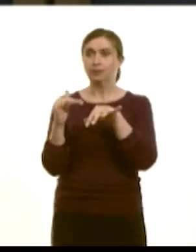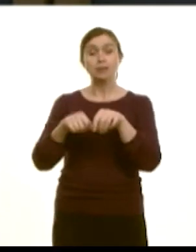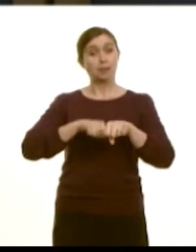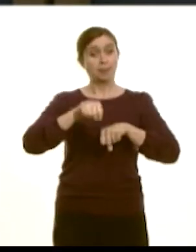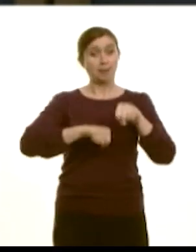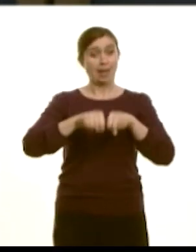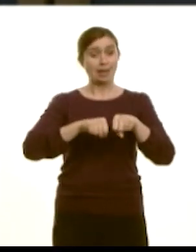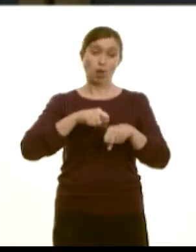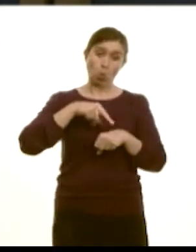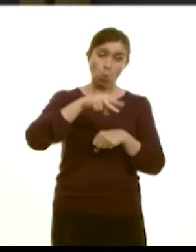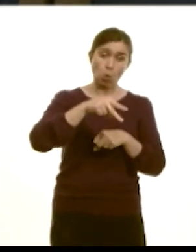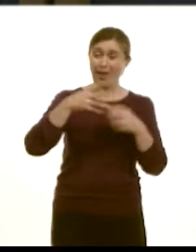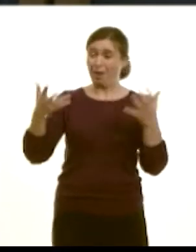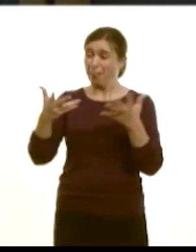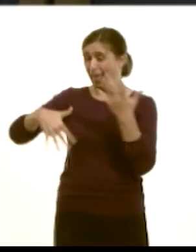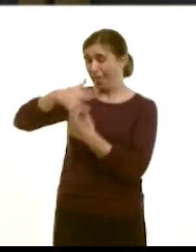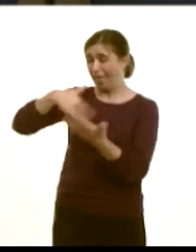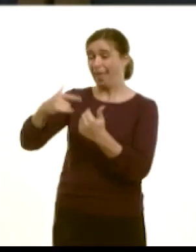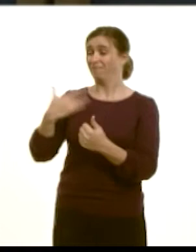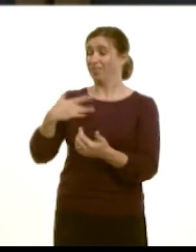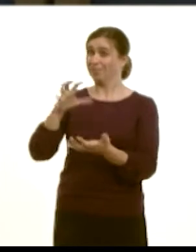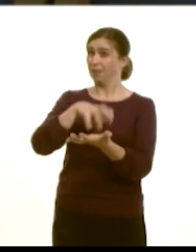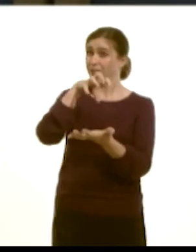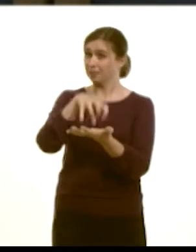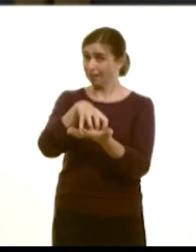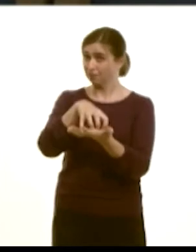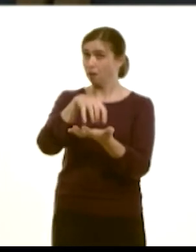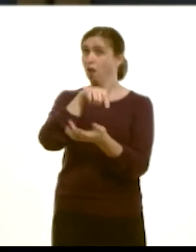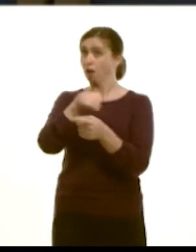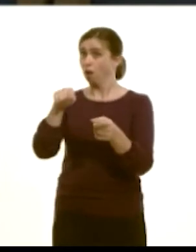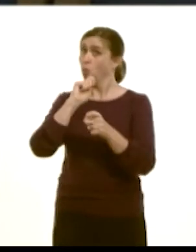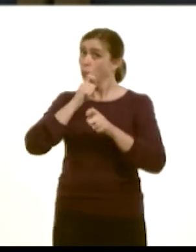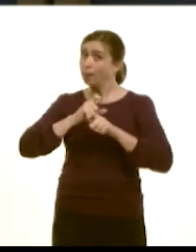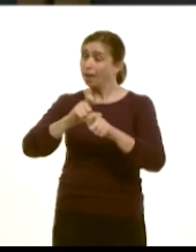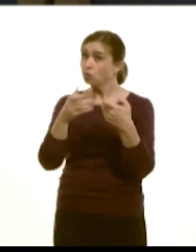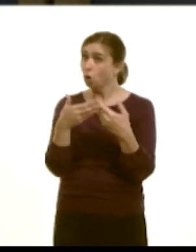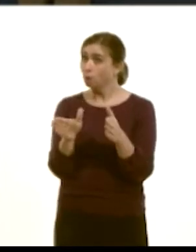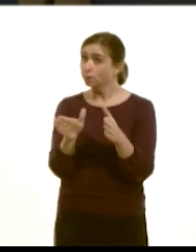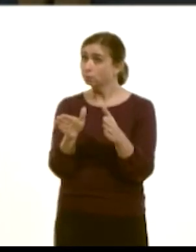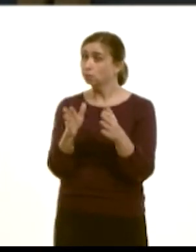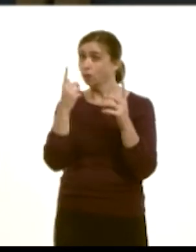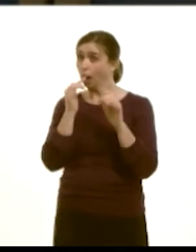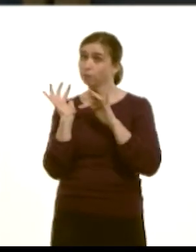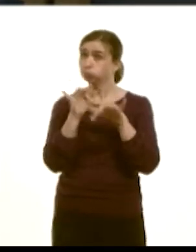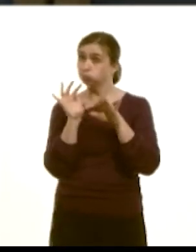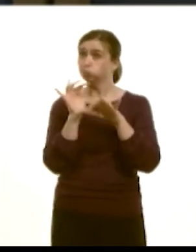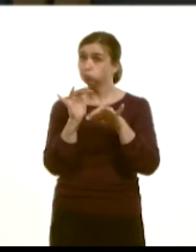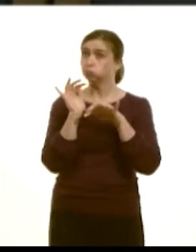the play areas and the visitors centre at Cwmcarn forest drive will remain open for business as usual while this work takes place?